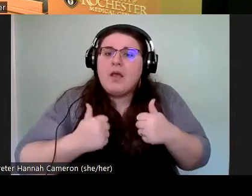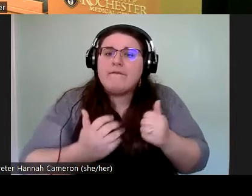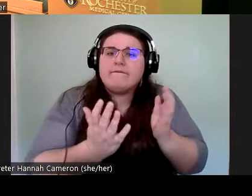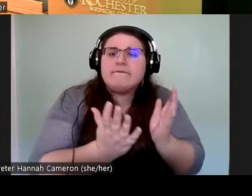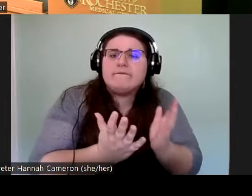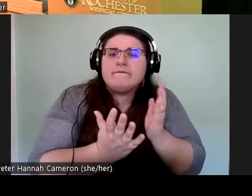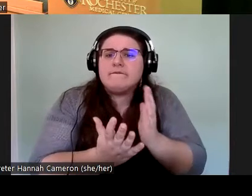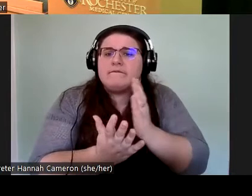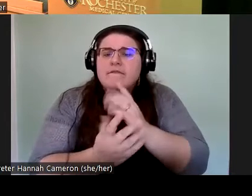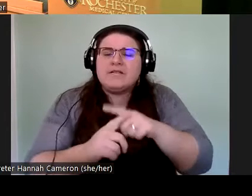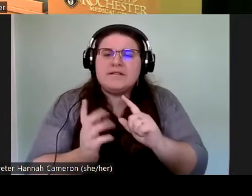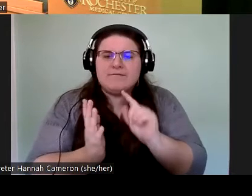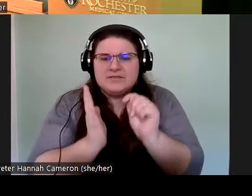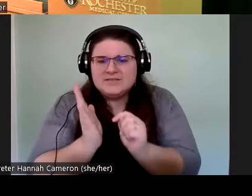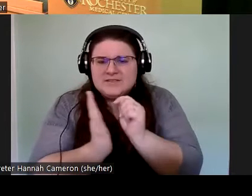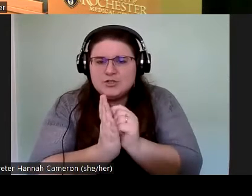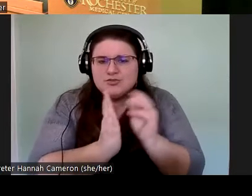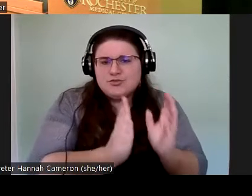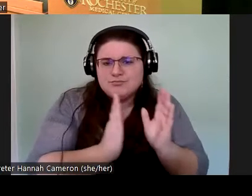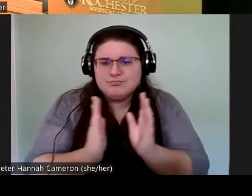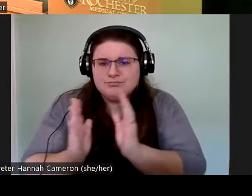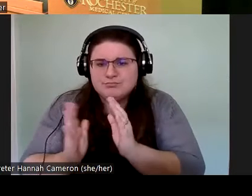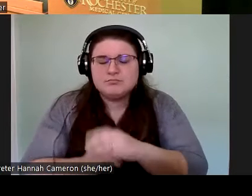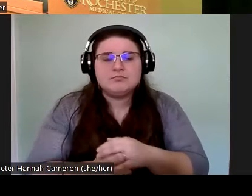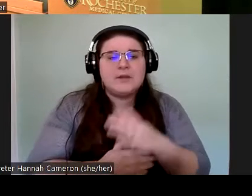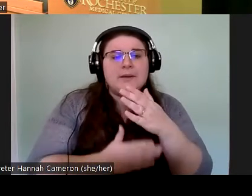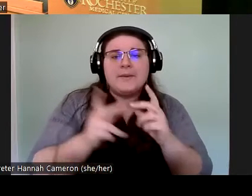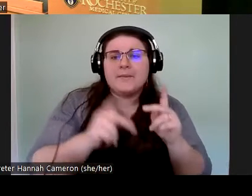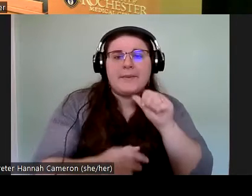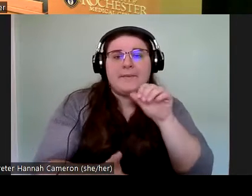have people who are you know who are not married um they just haven't found someone yet or they're